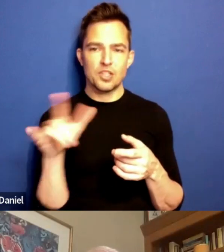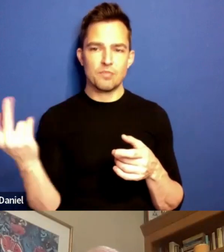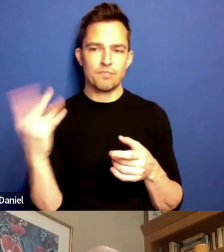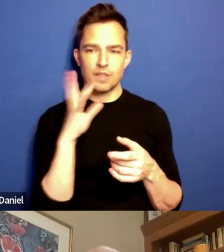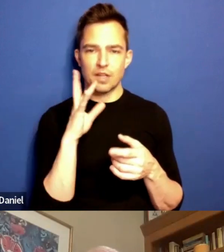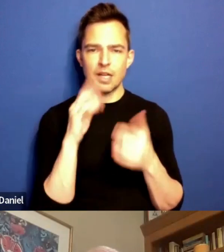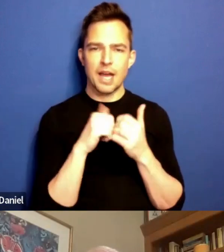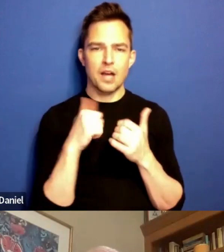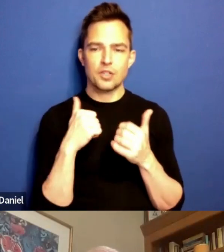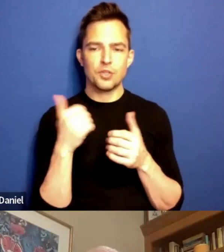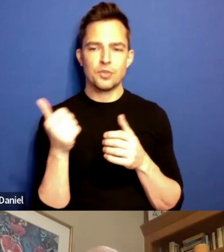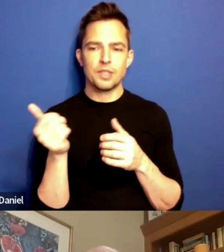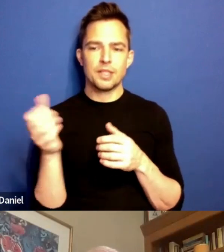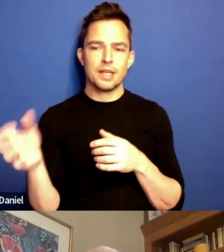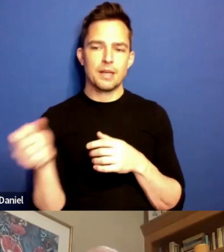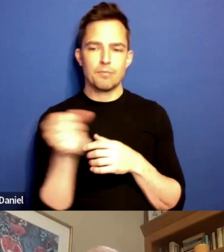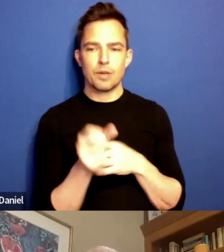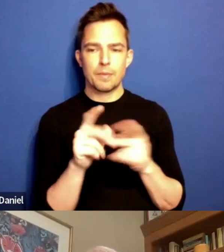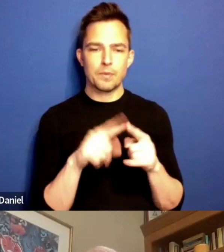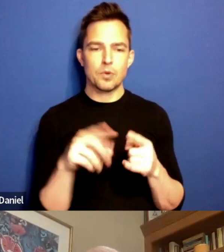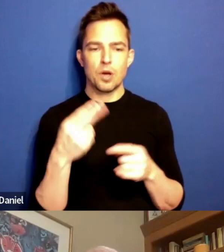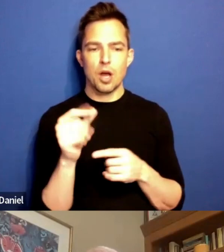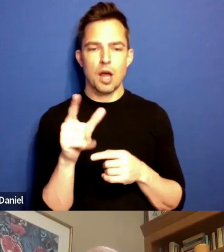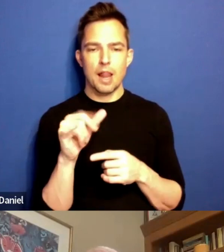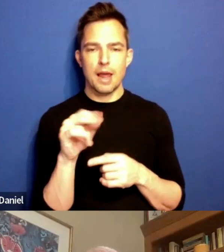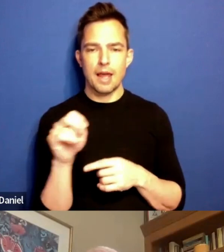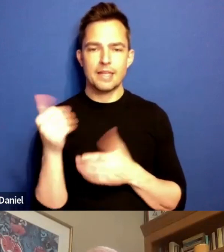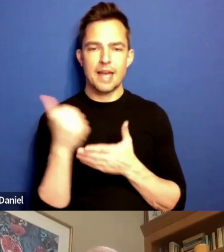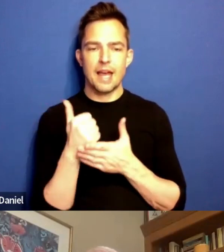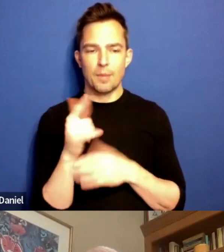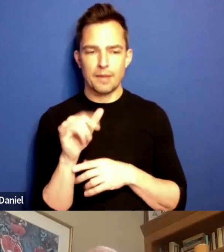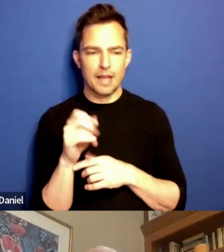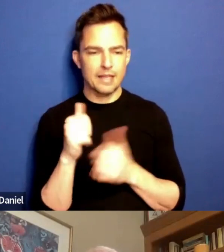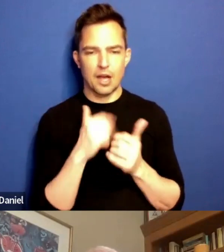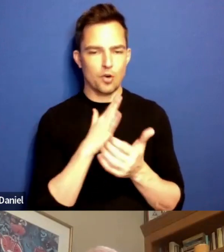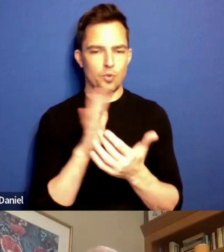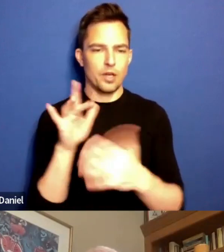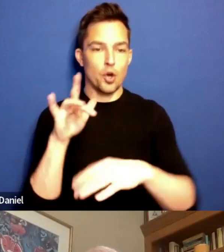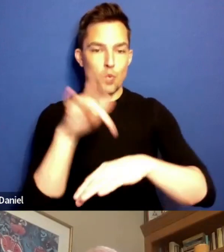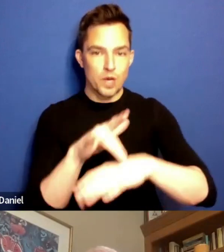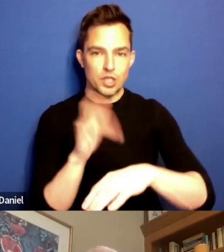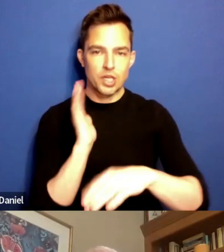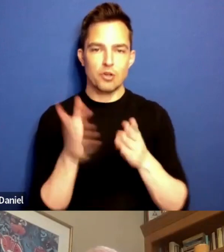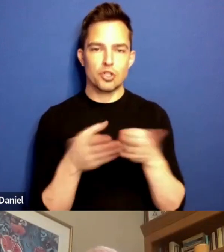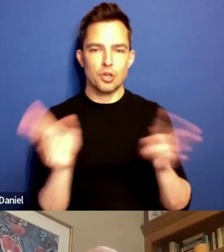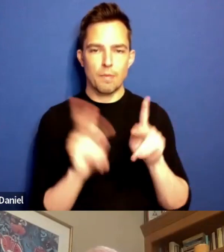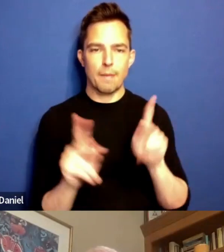get people to a hotline? How do you get them to a helpline? How are we reaching our general population? With outreach? Any